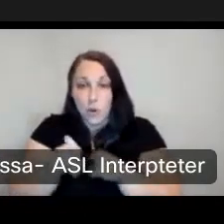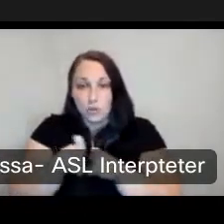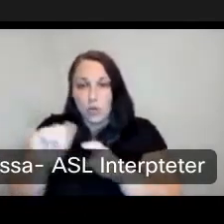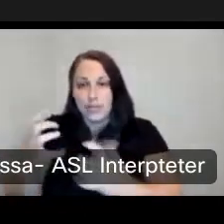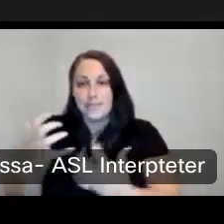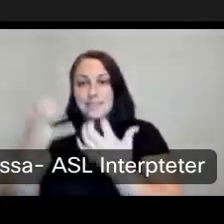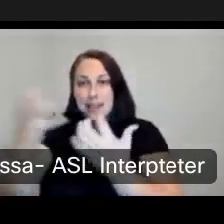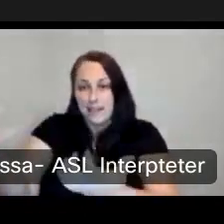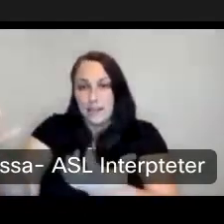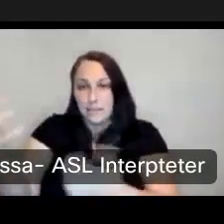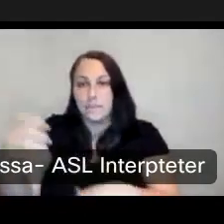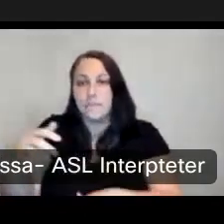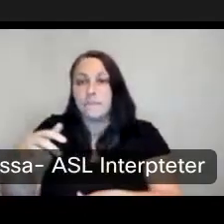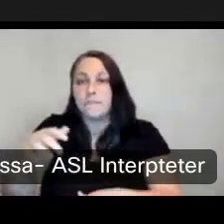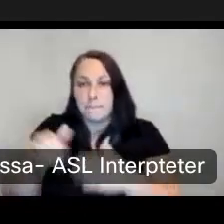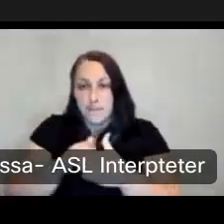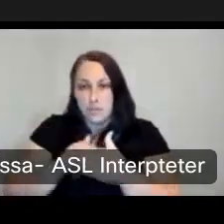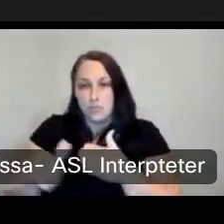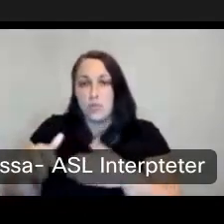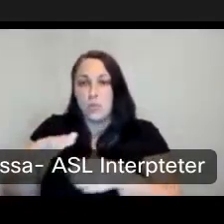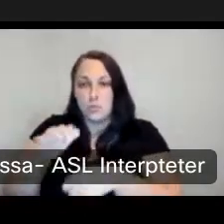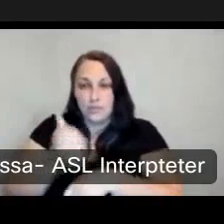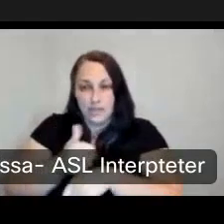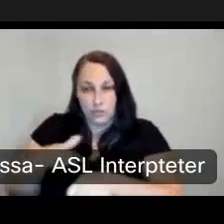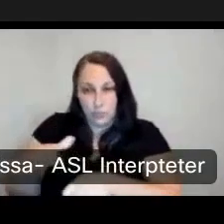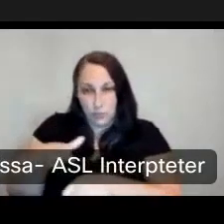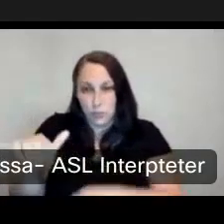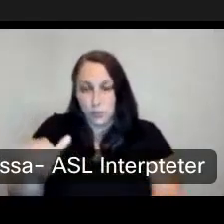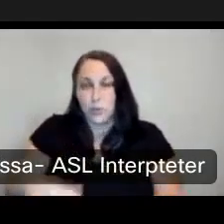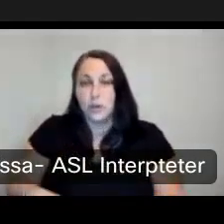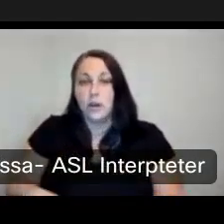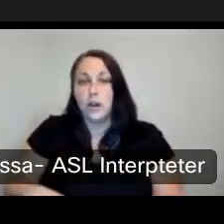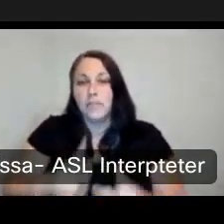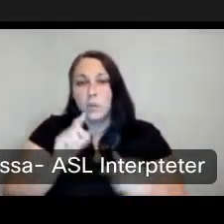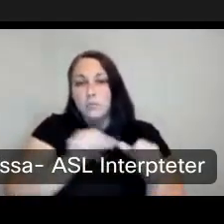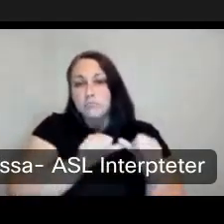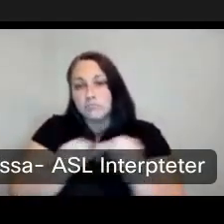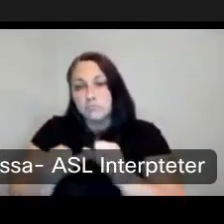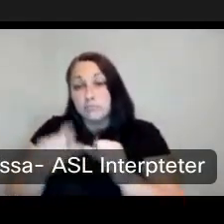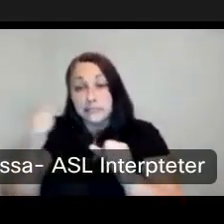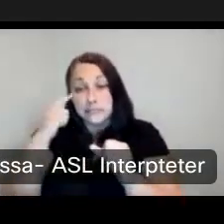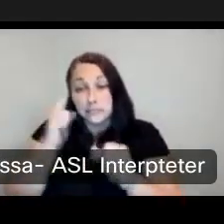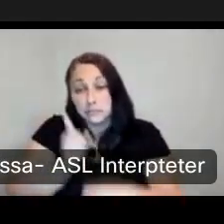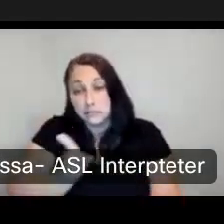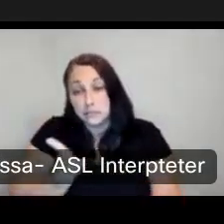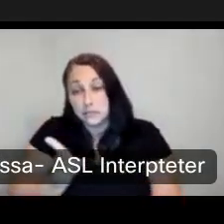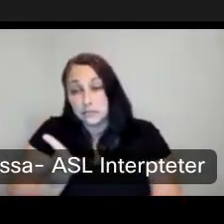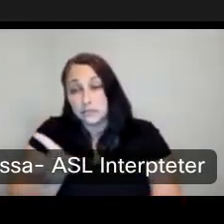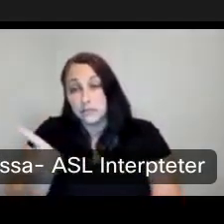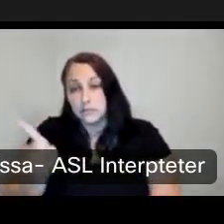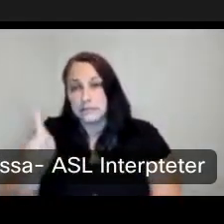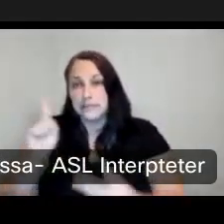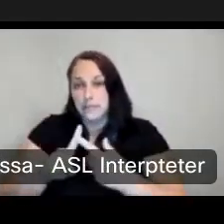station and then continues to operate on uh East Capitol Street up until it reaches the capital and